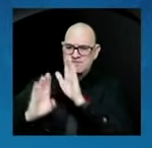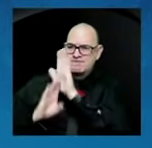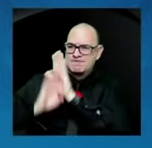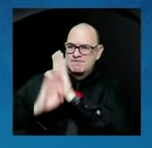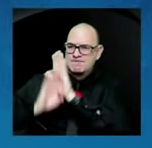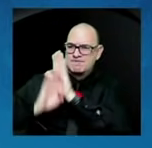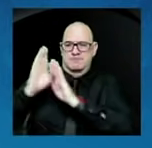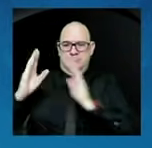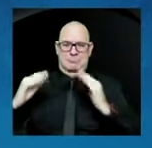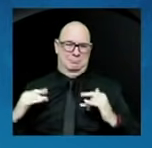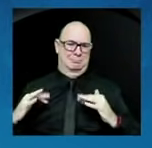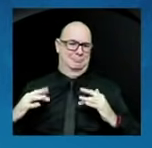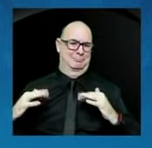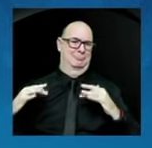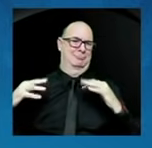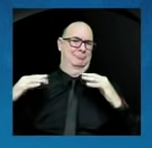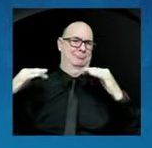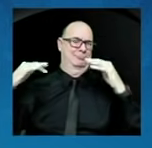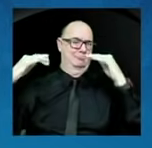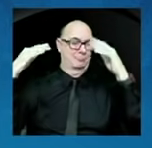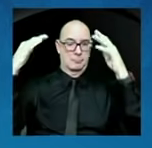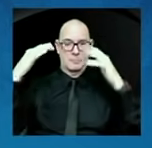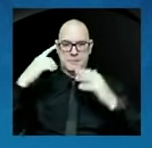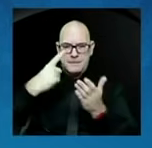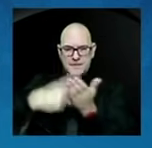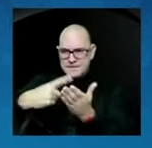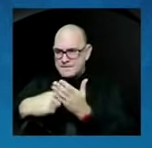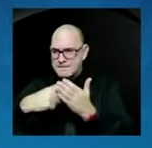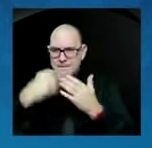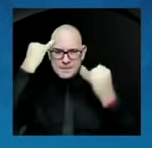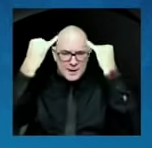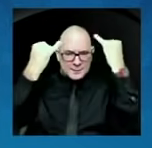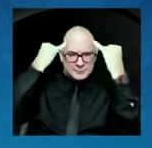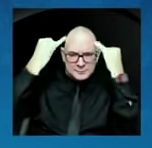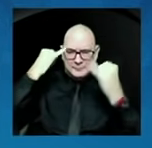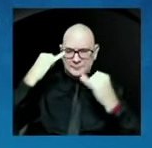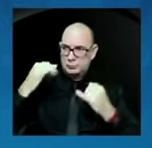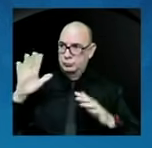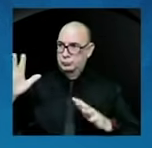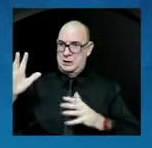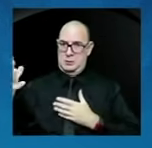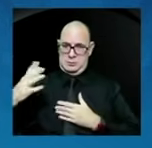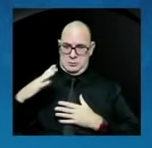ALL FOR WHAT YOUO TO KEEP